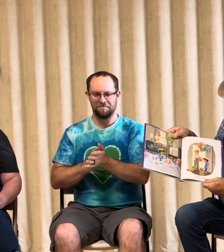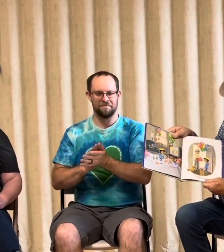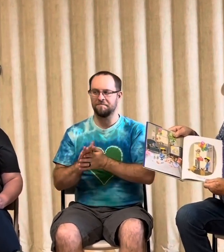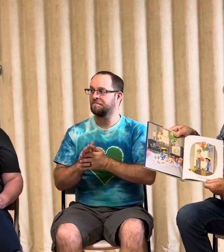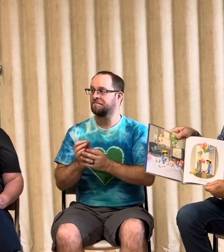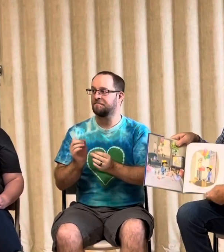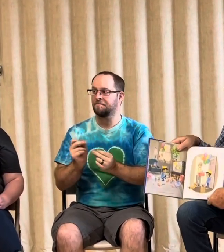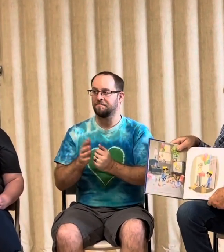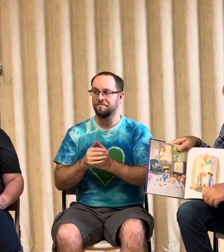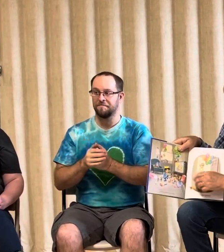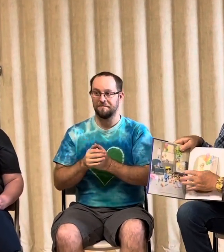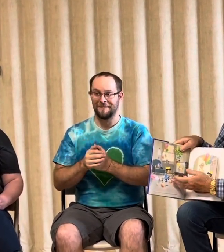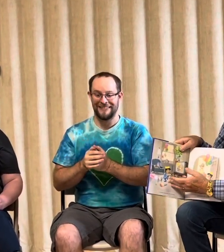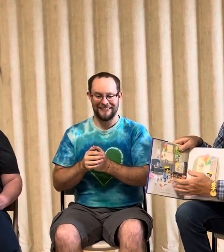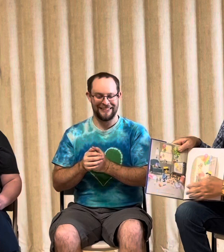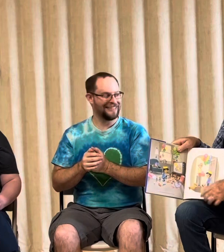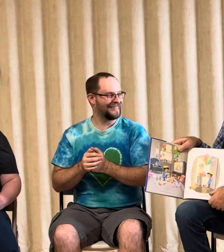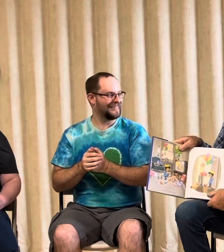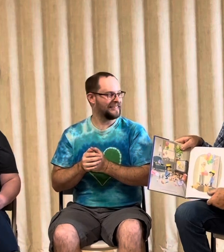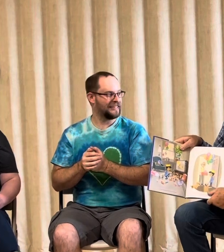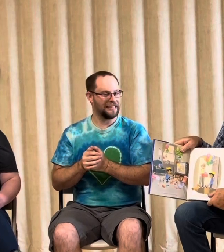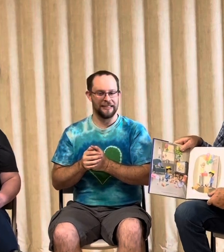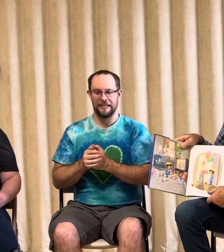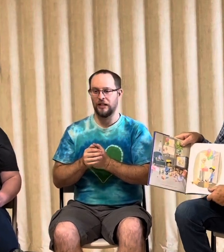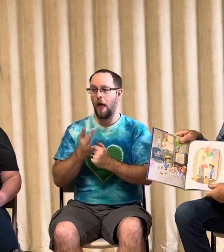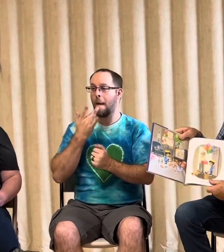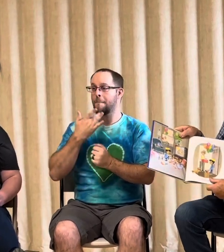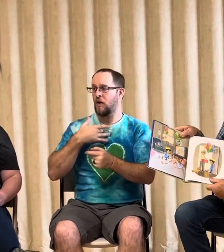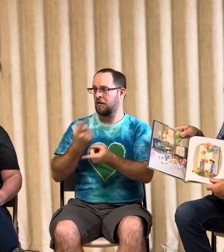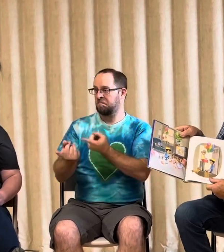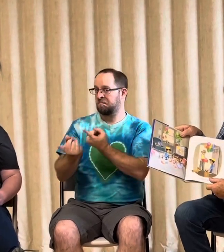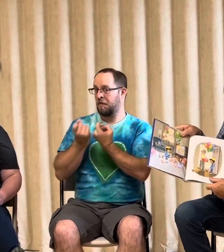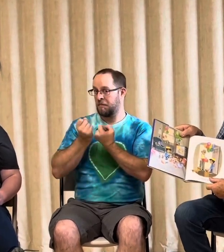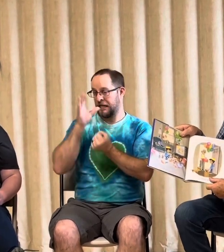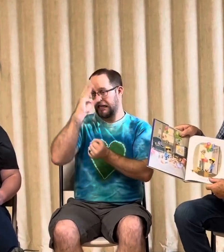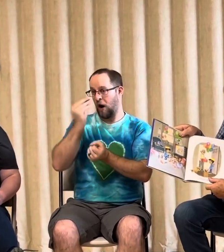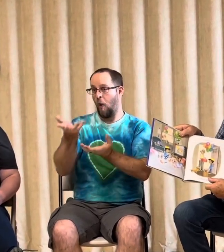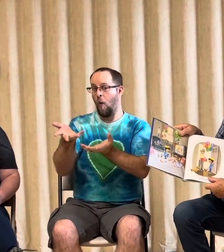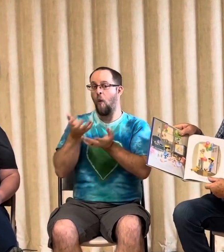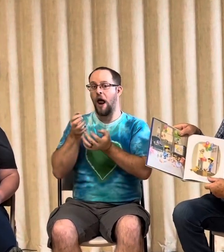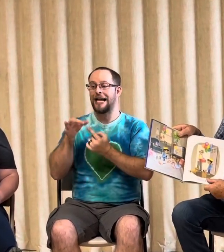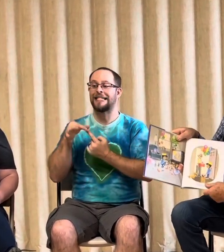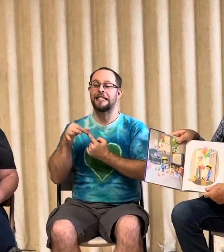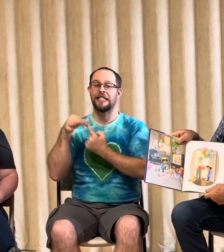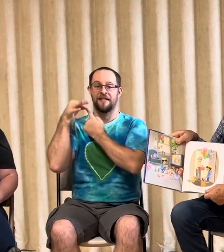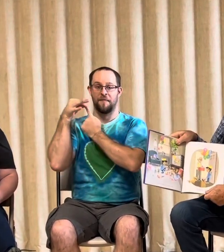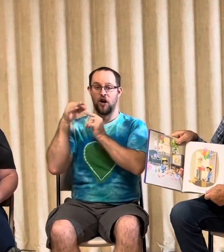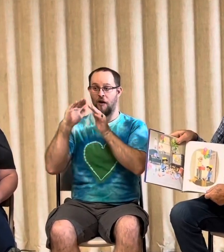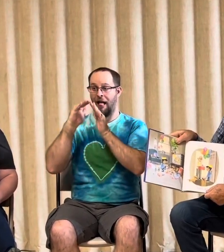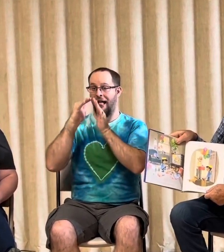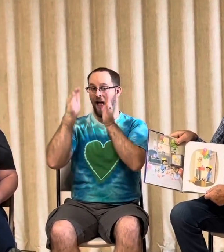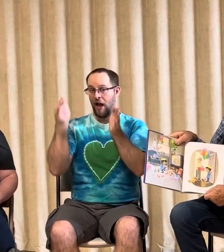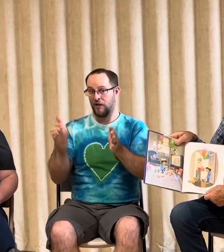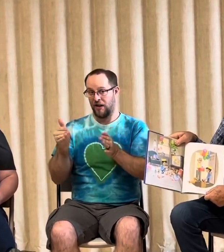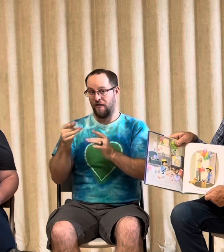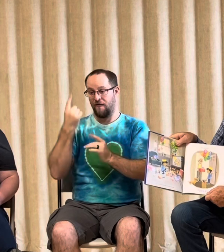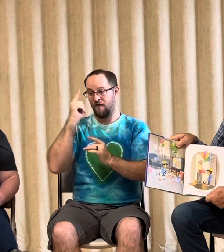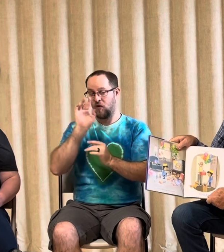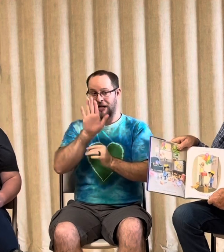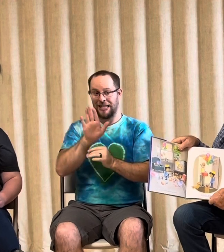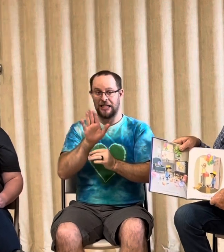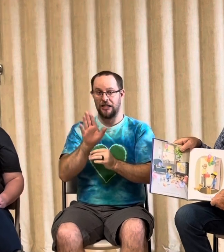Well, he wanted: his birthday's coming up, and he wanted a special house for his dolls.